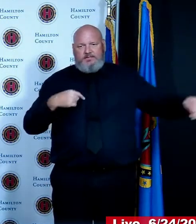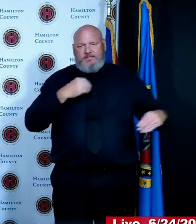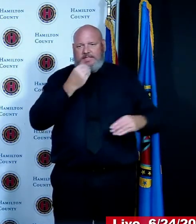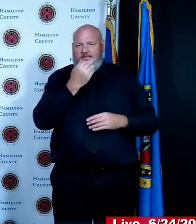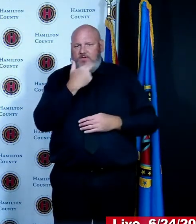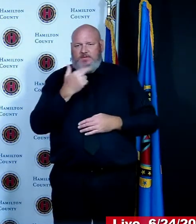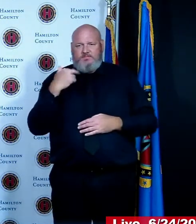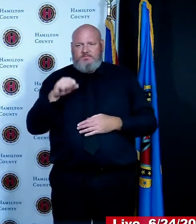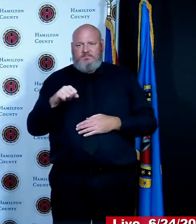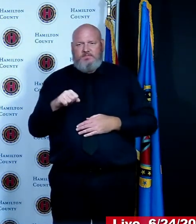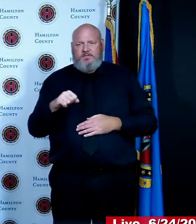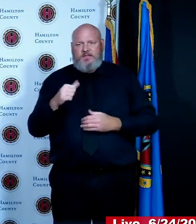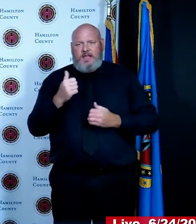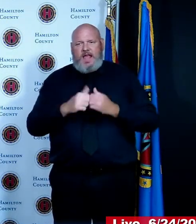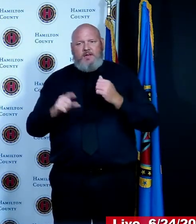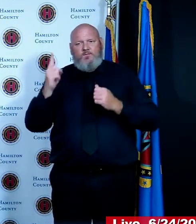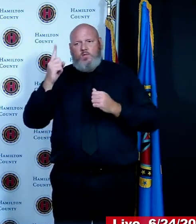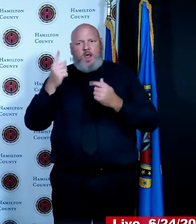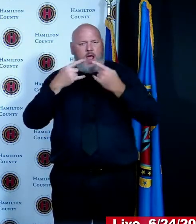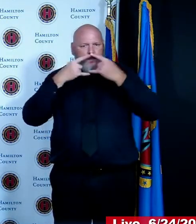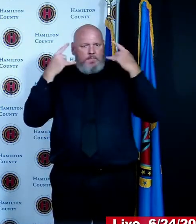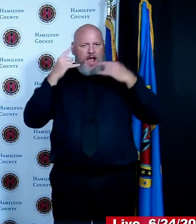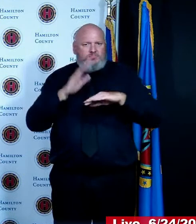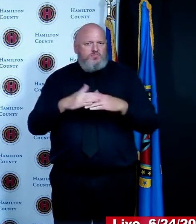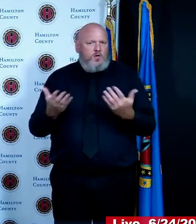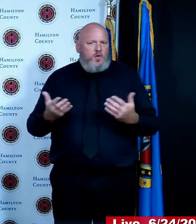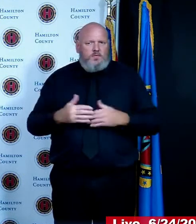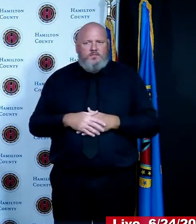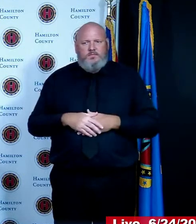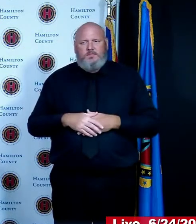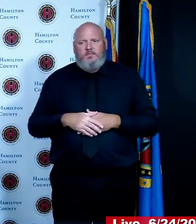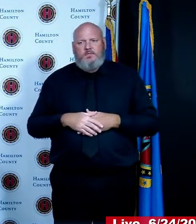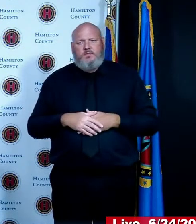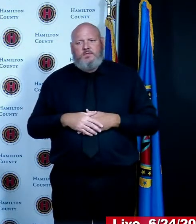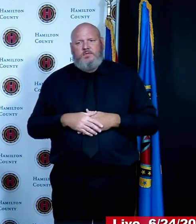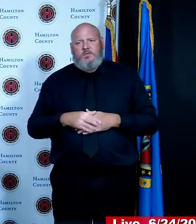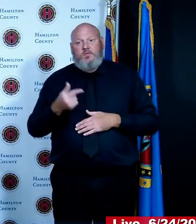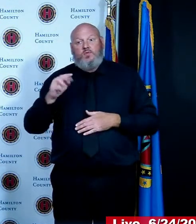at some of these other gatherings that Greg describes you know maybe some folks